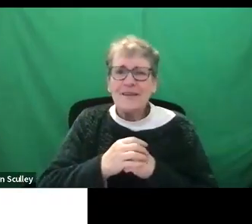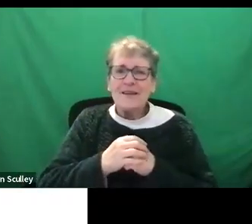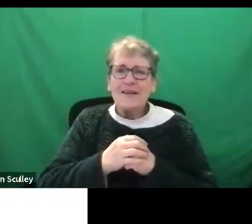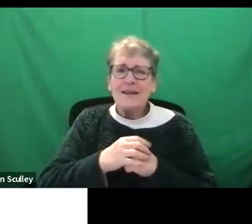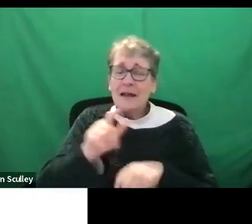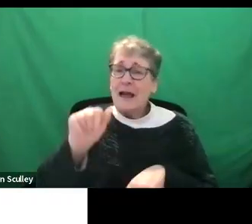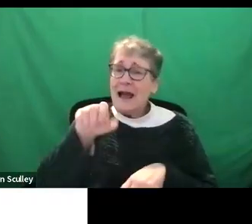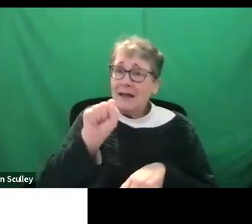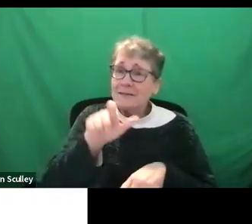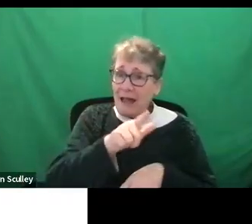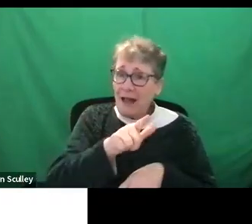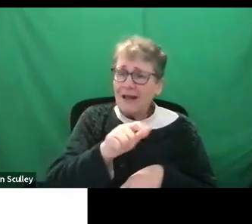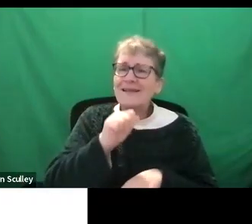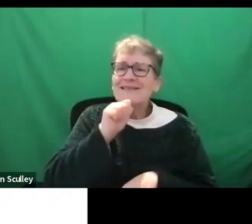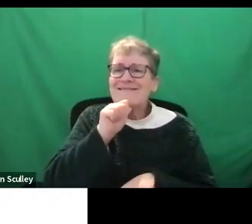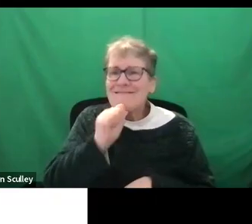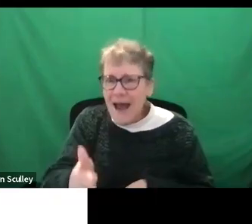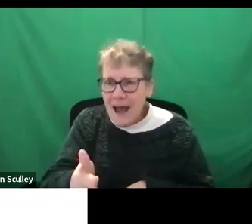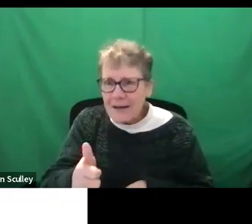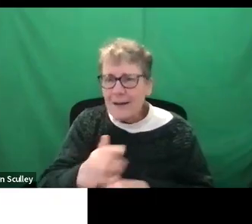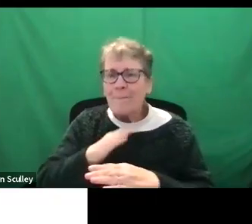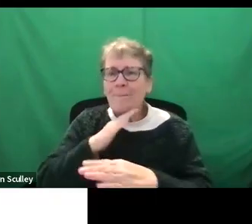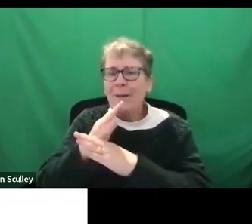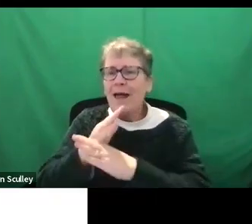Deaf people don't inherently have this inability to thrive.